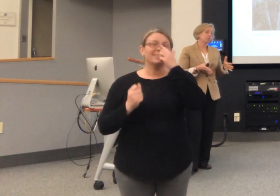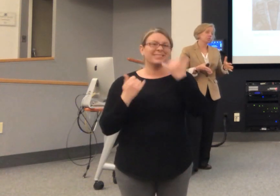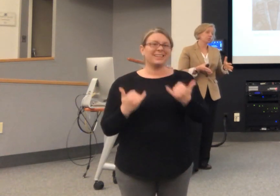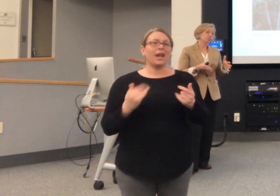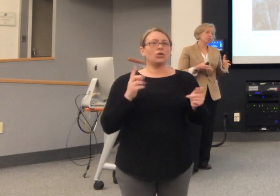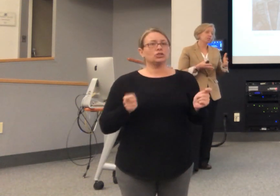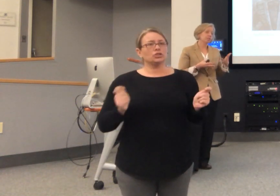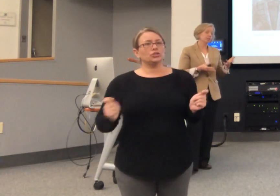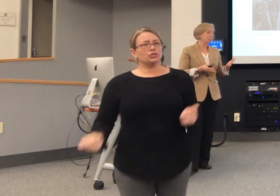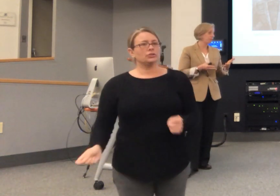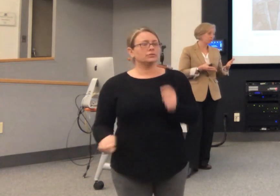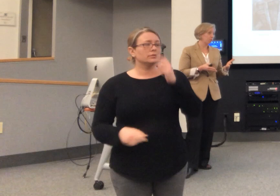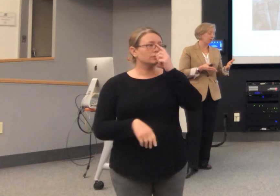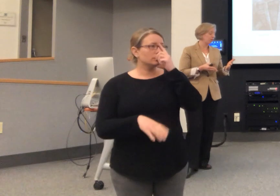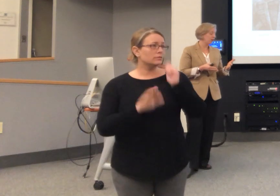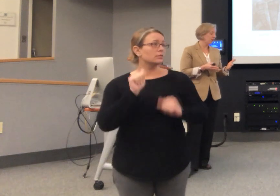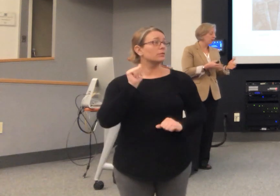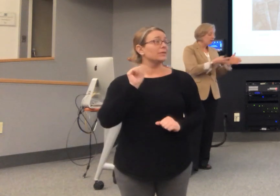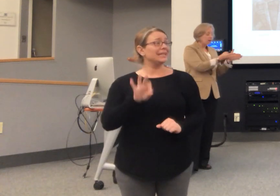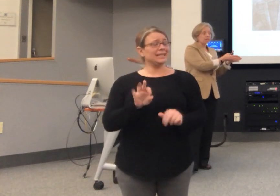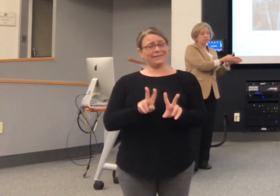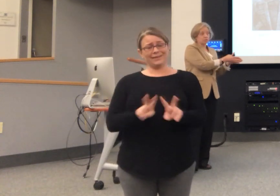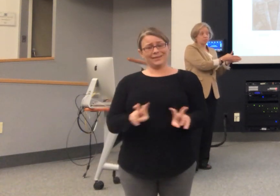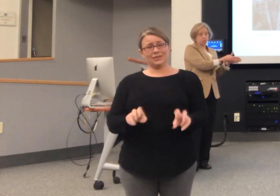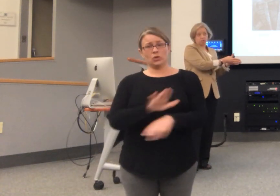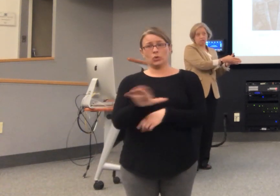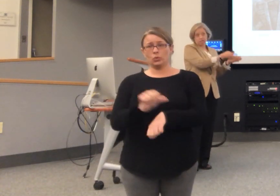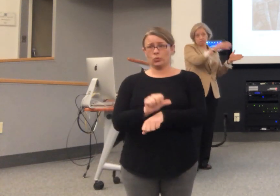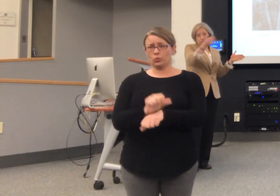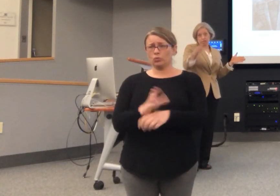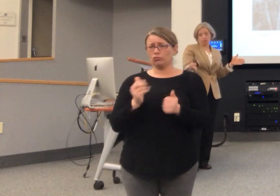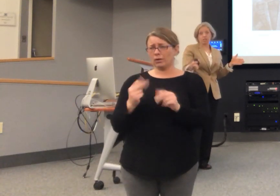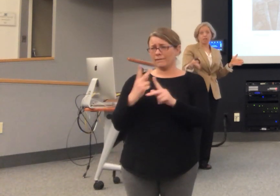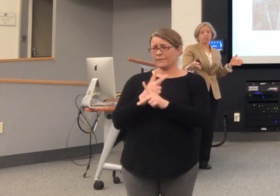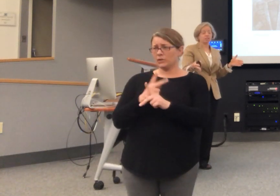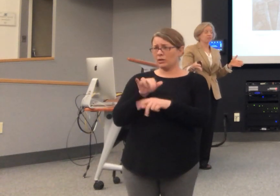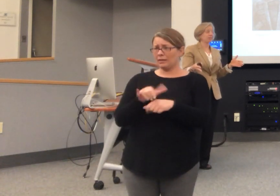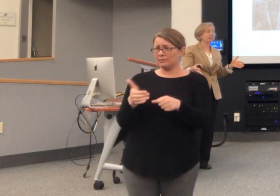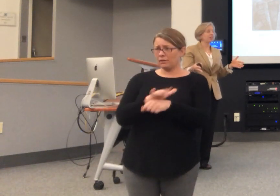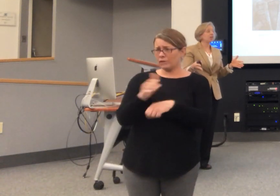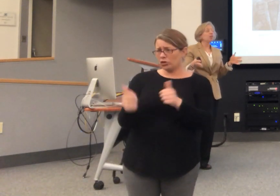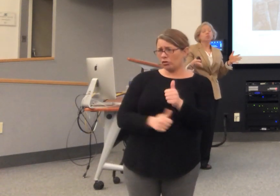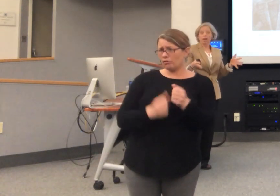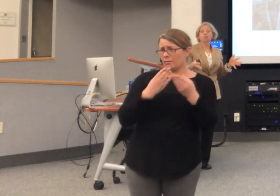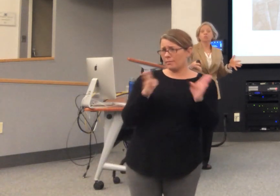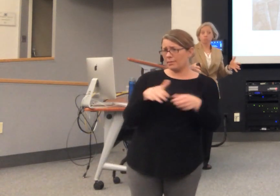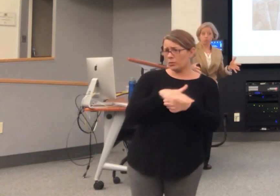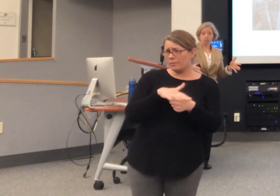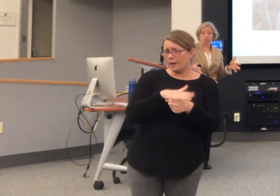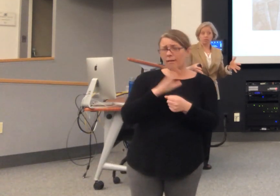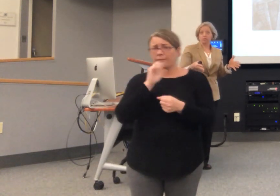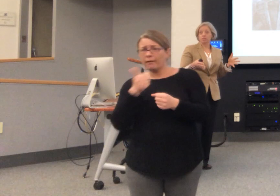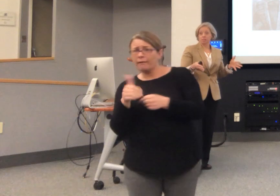to use is a public domain or not, and it's from between 1923 and 1978, you'll have to do some more research.